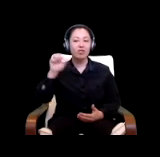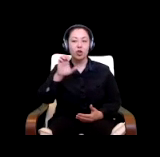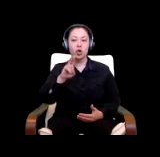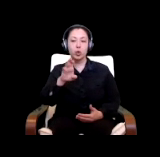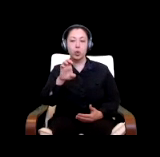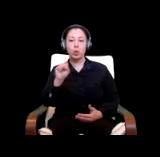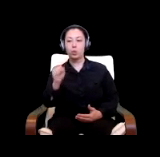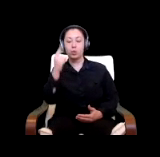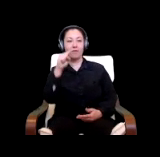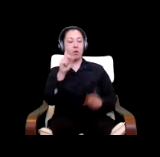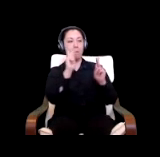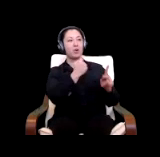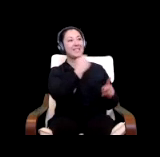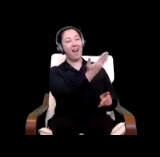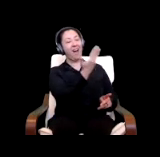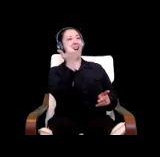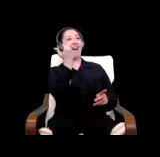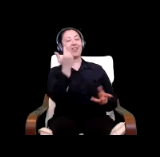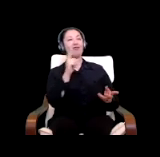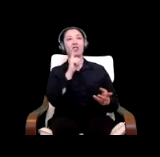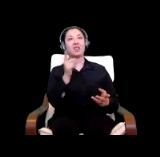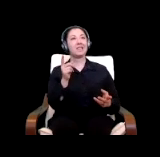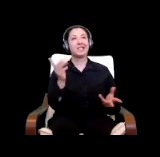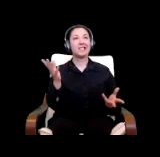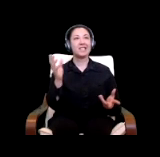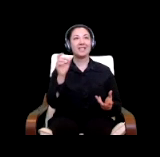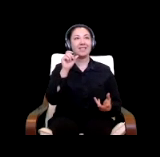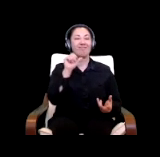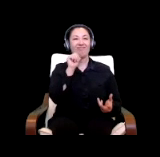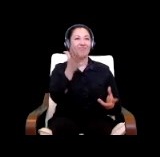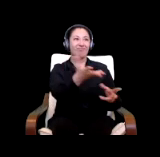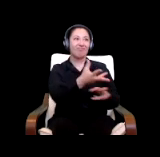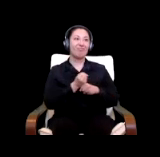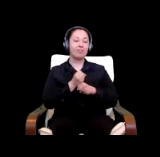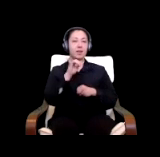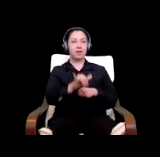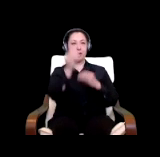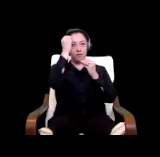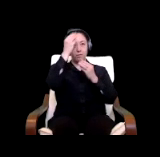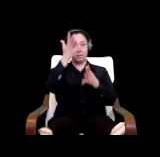saying "hi" to them so they are missing a lot of this information. But that does not